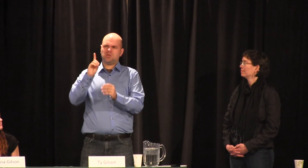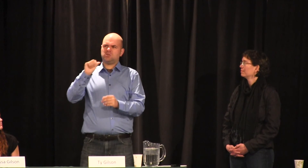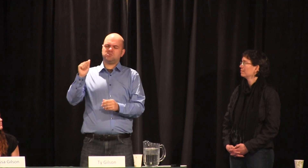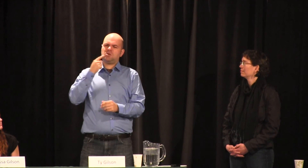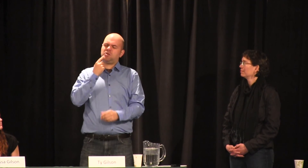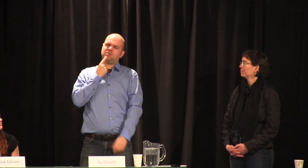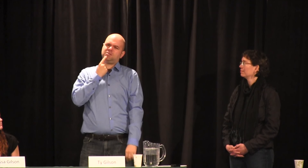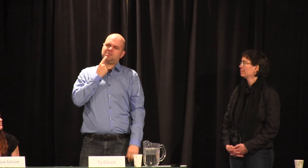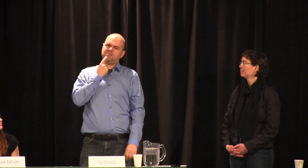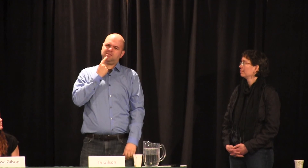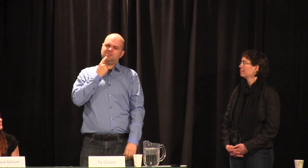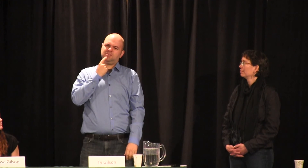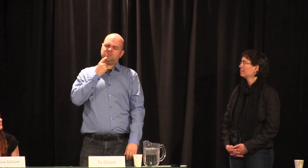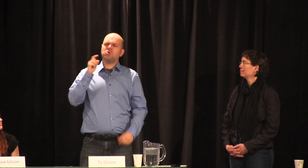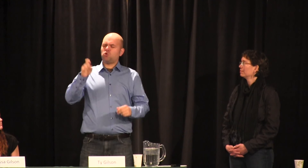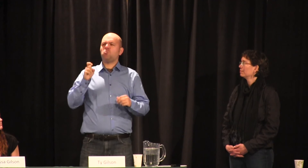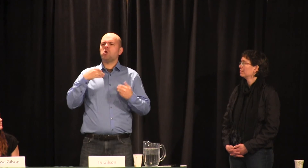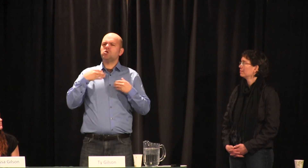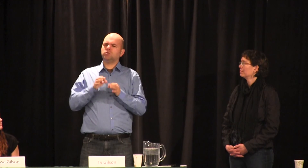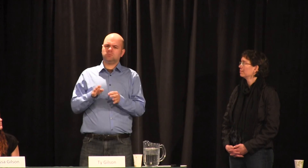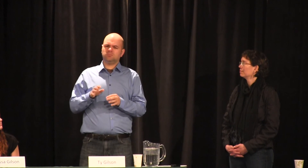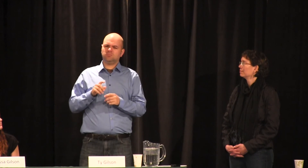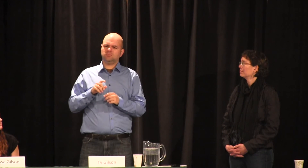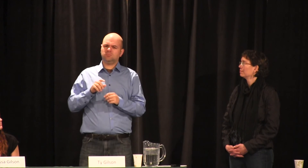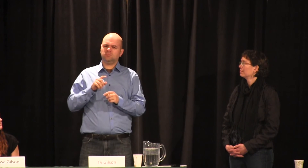we had a meeting, and with the disability services folks